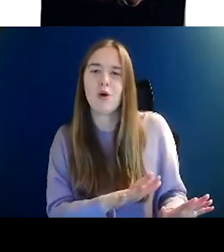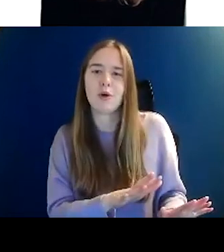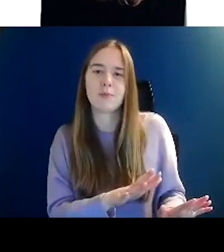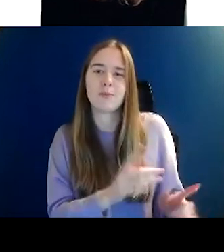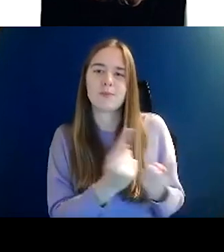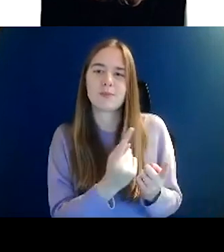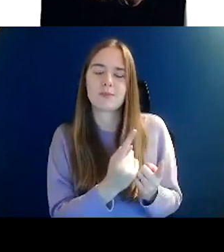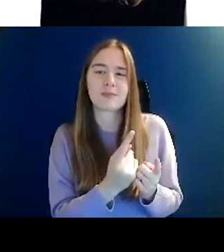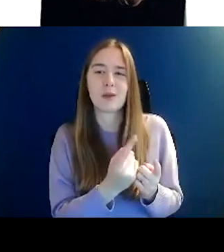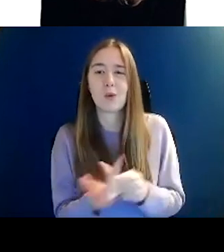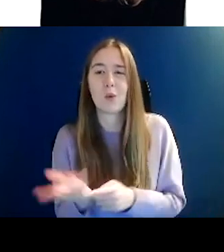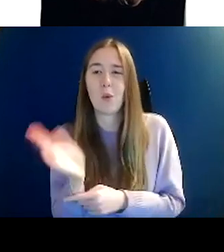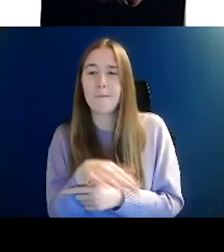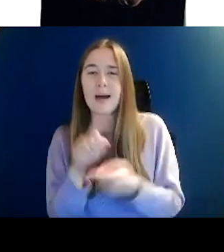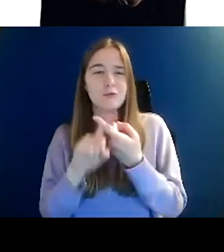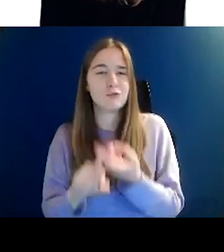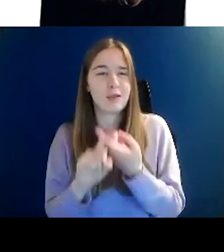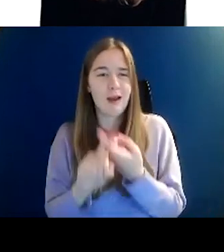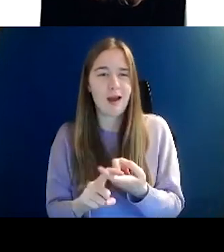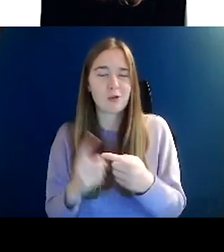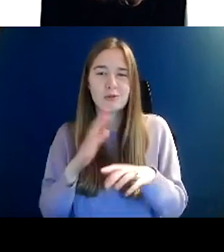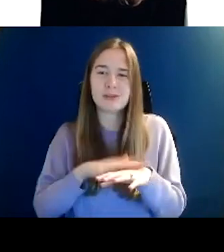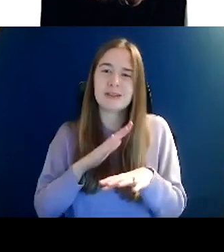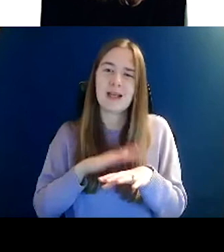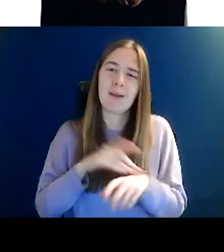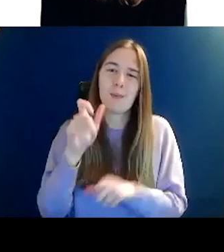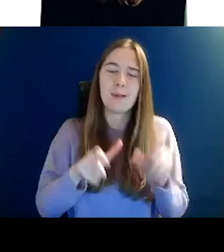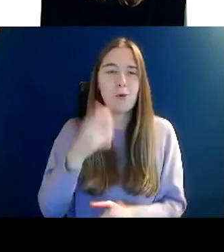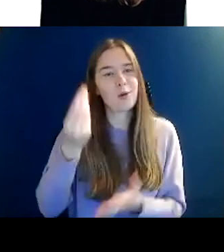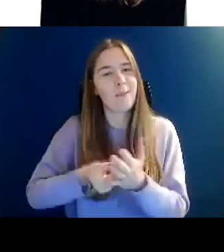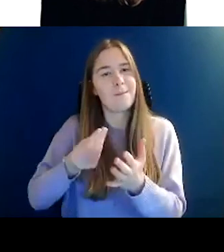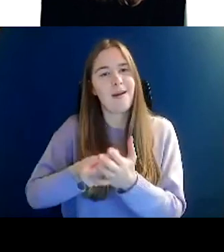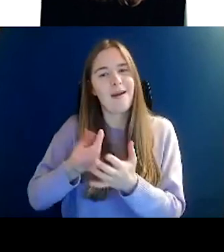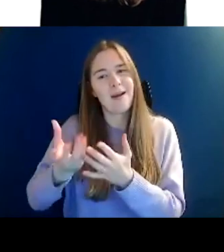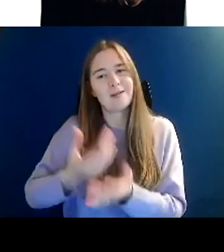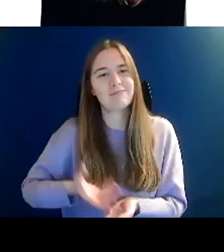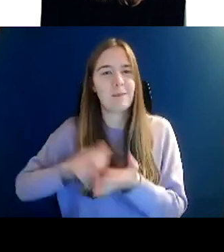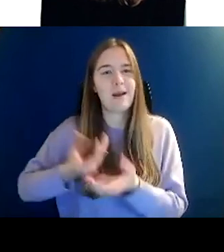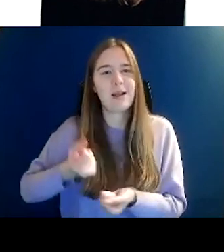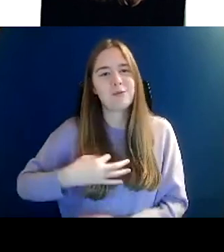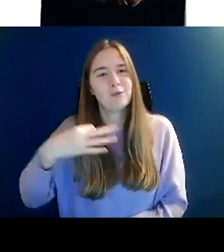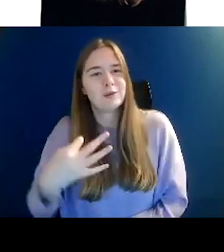again, go back to relying on the time of the people who can afford to volunteer, rather than actually putting money